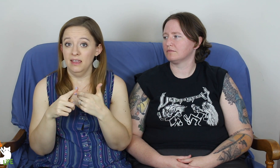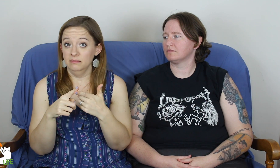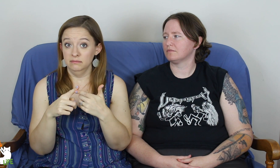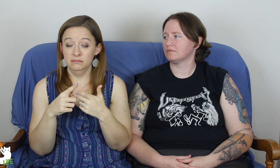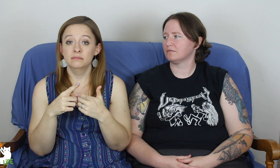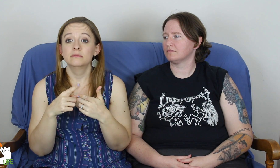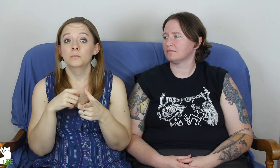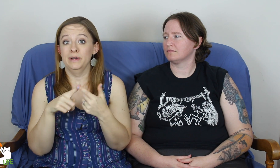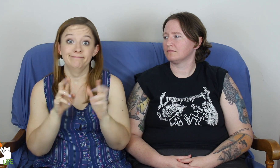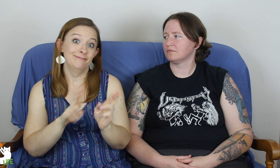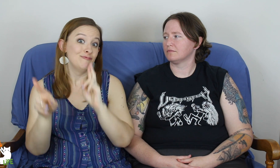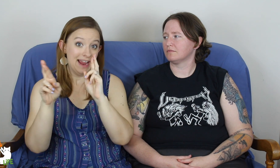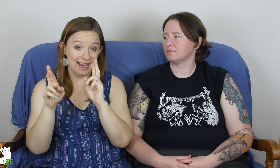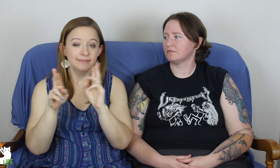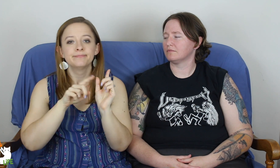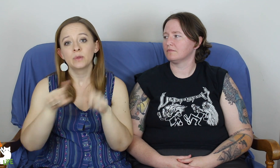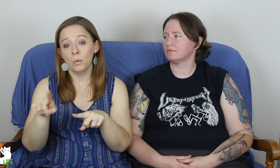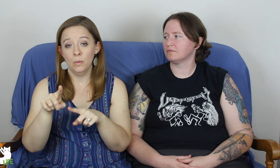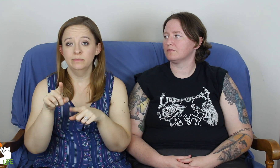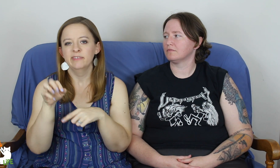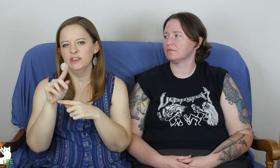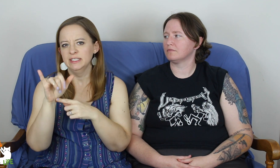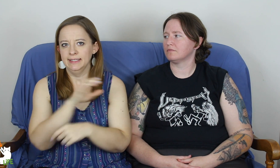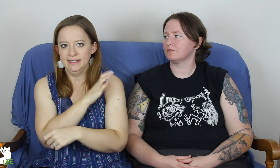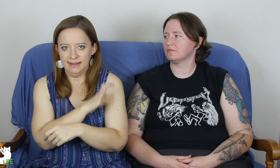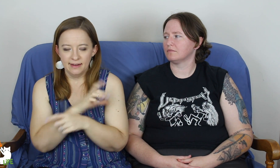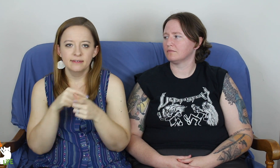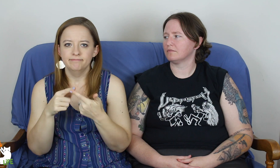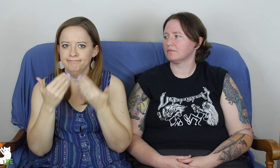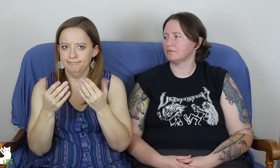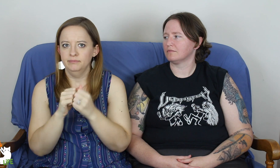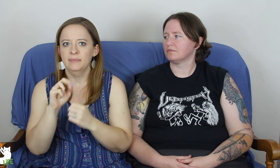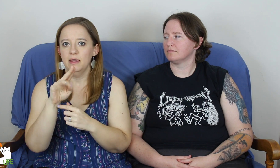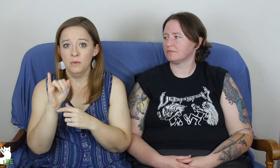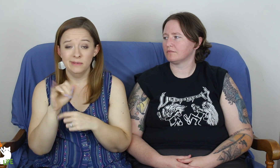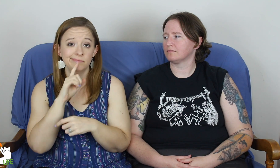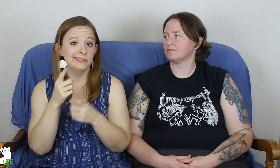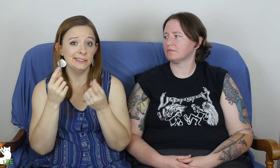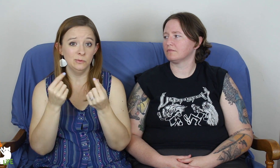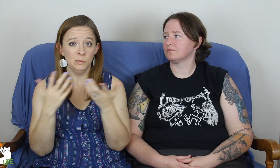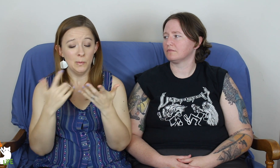Then once you're ready, go to the fertility clinic and that's for the IUI.